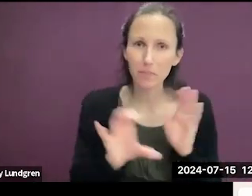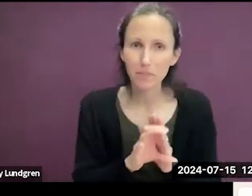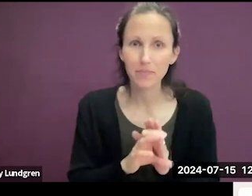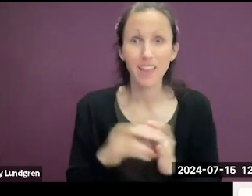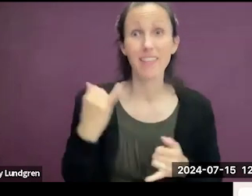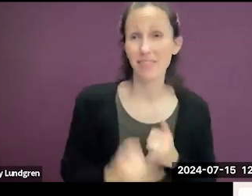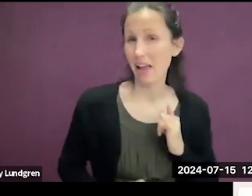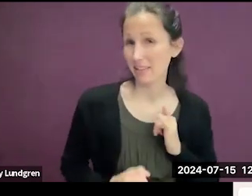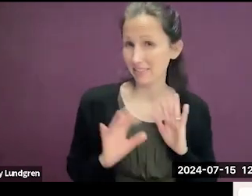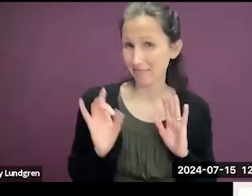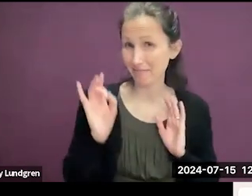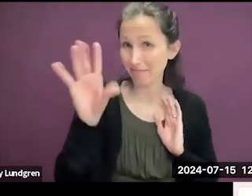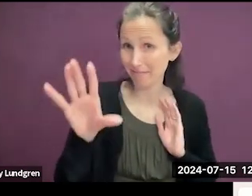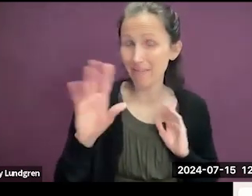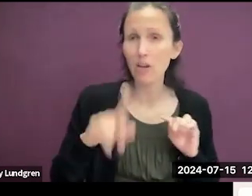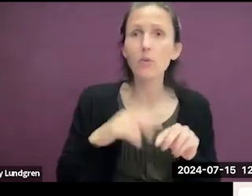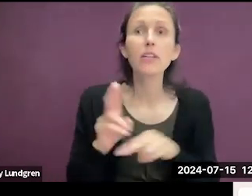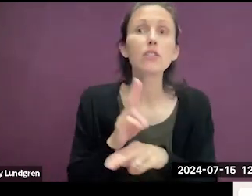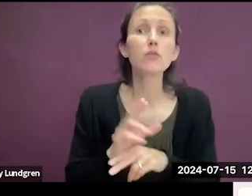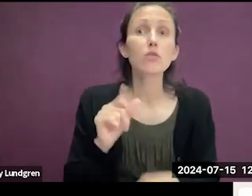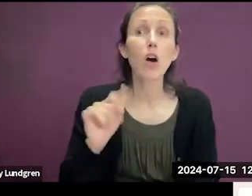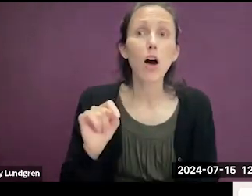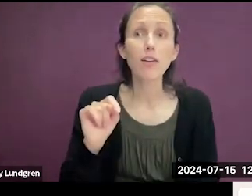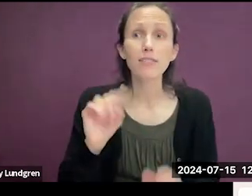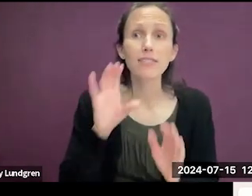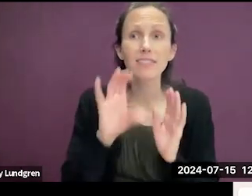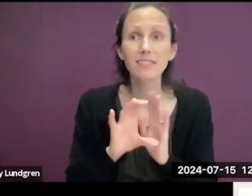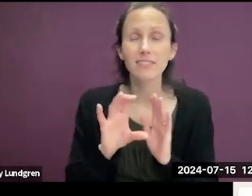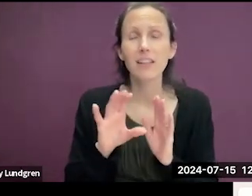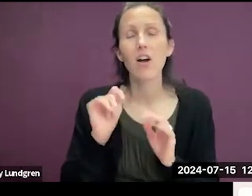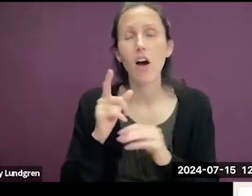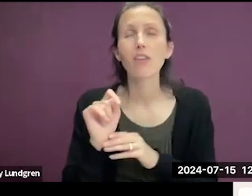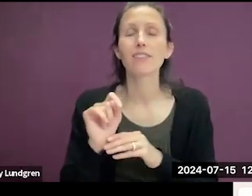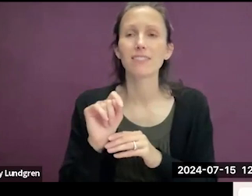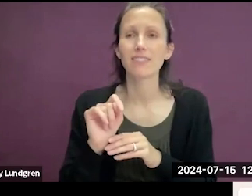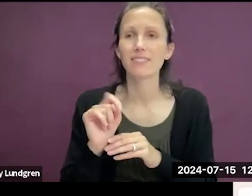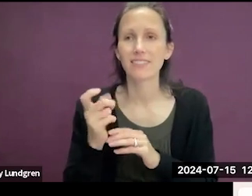When you're writing your alt-text, you never have to use "image of" or "photo of" in your description